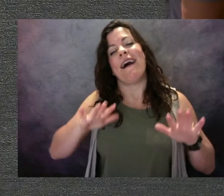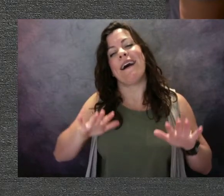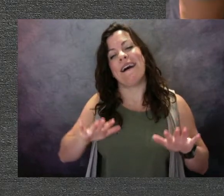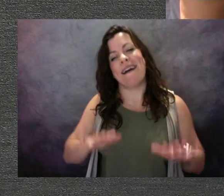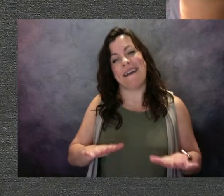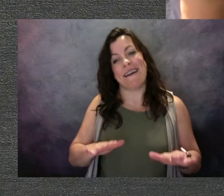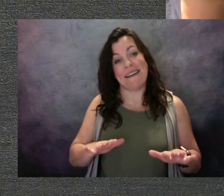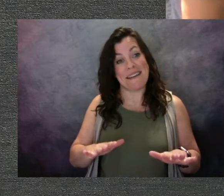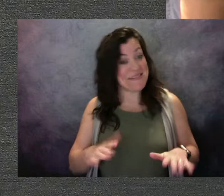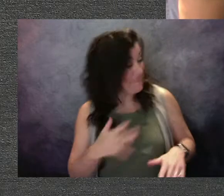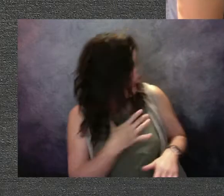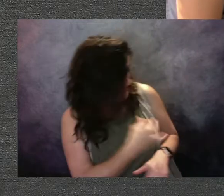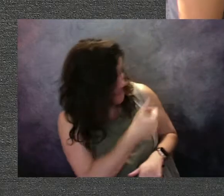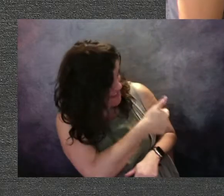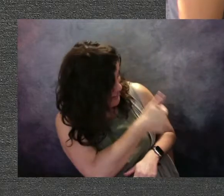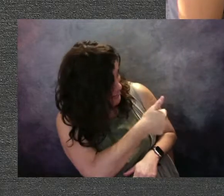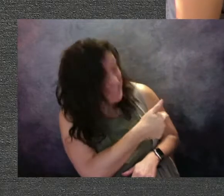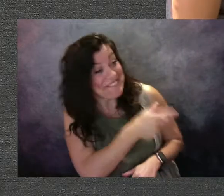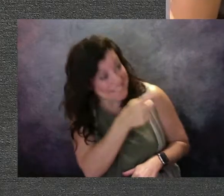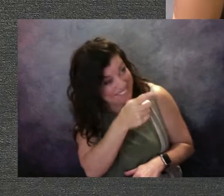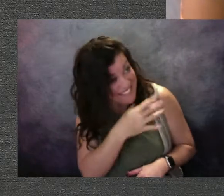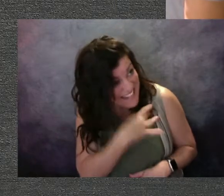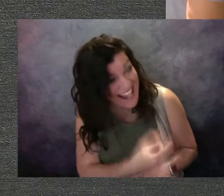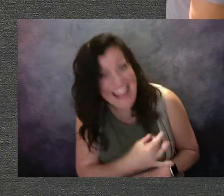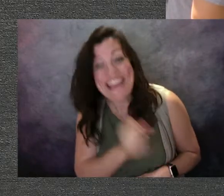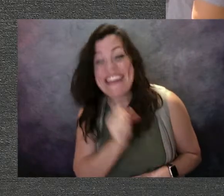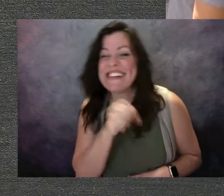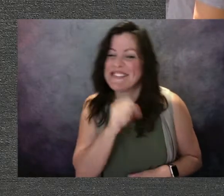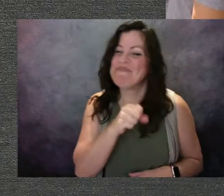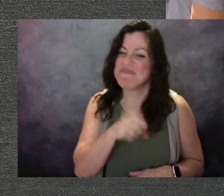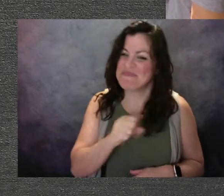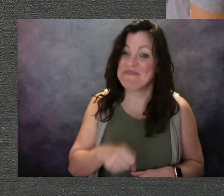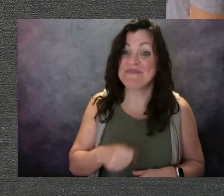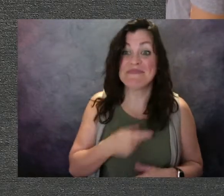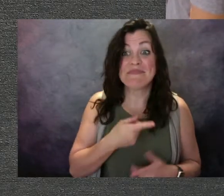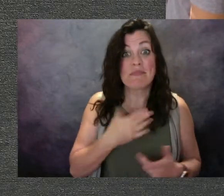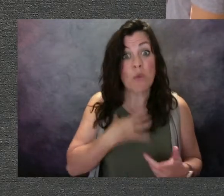Do you like you? Mhmm. Me too. And you like you at home.